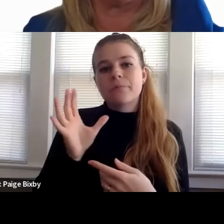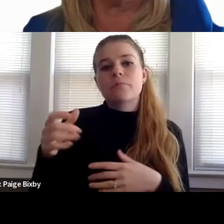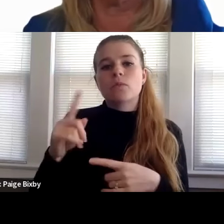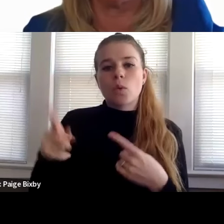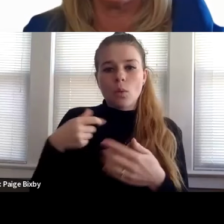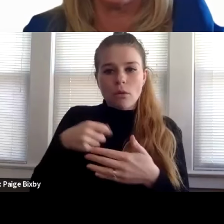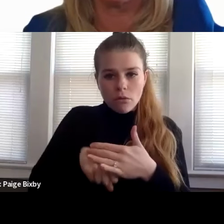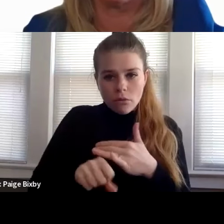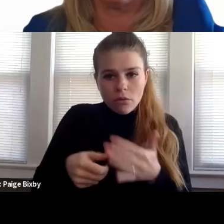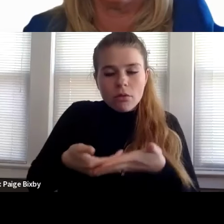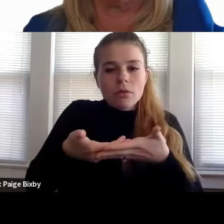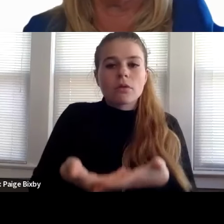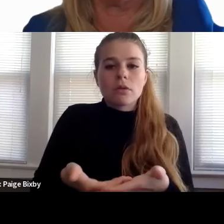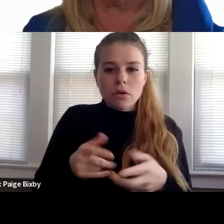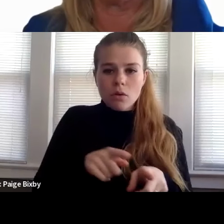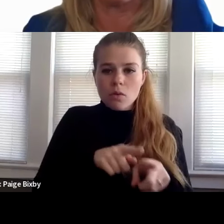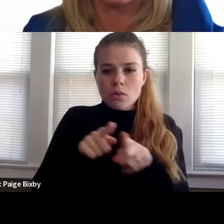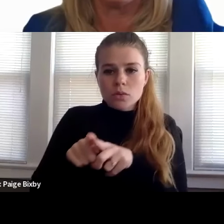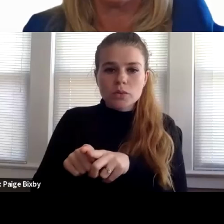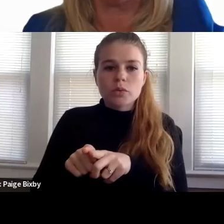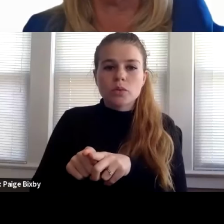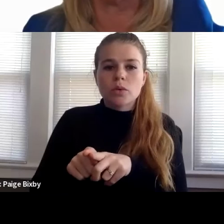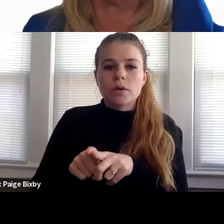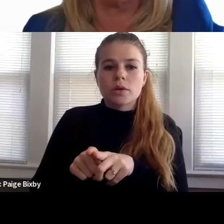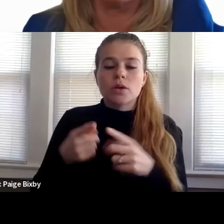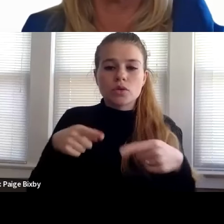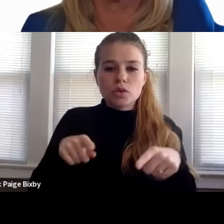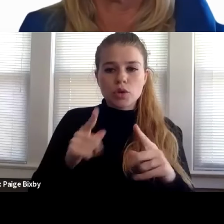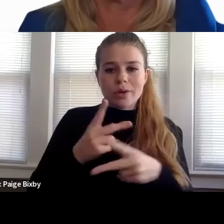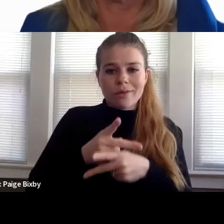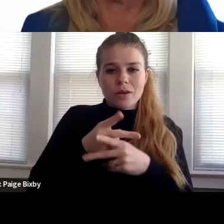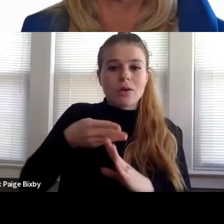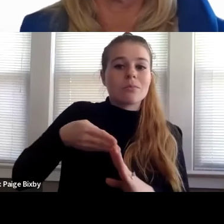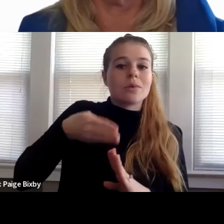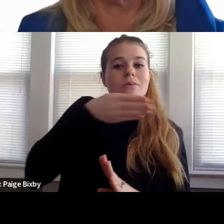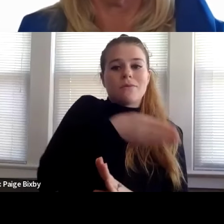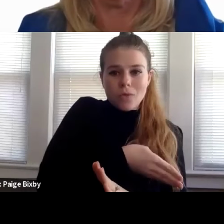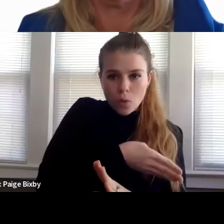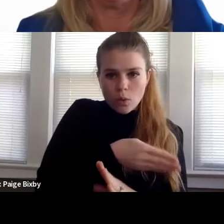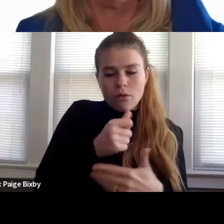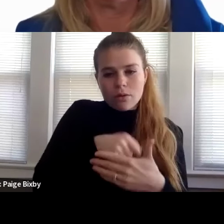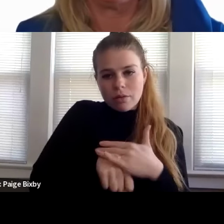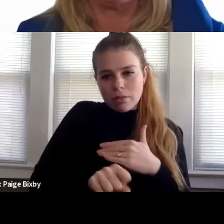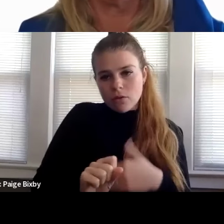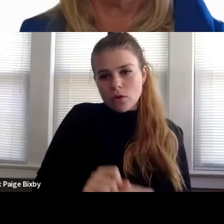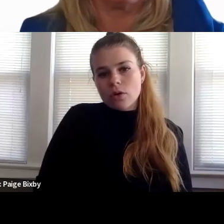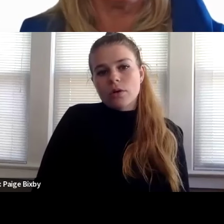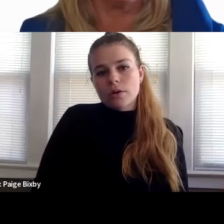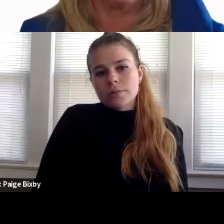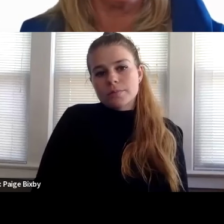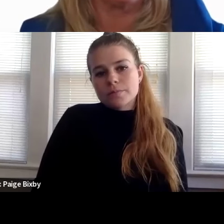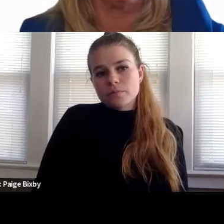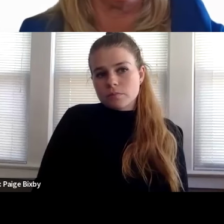and during care, before they deliver, engage in the conversation.